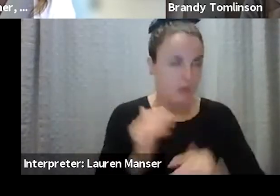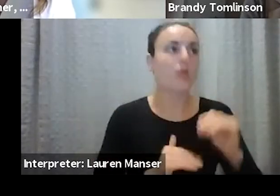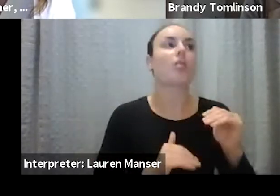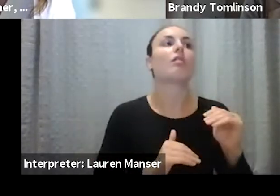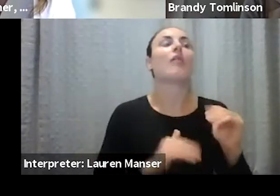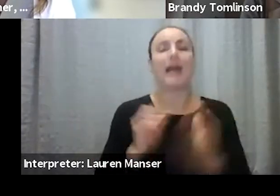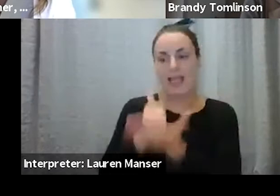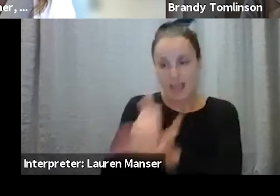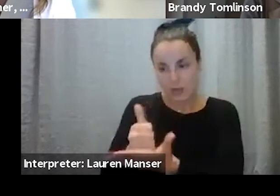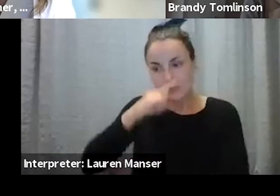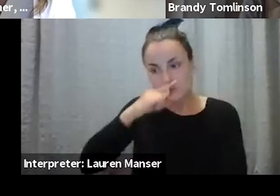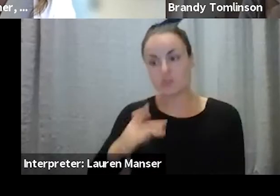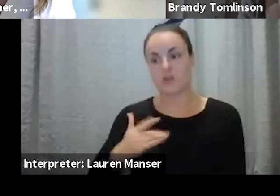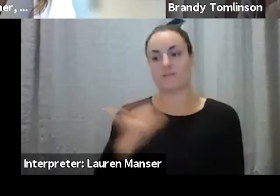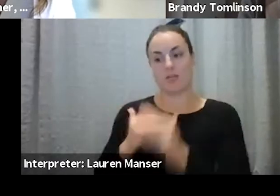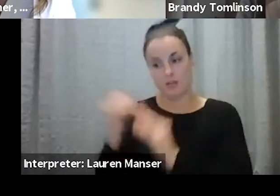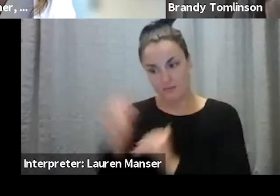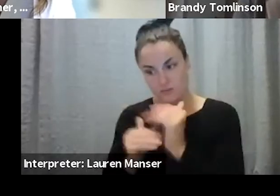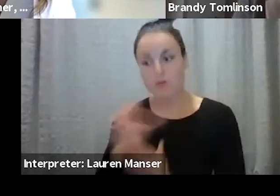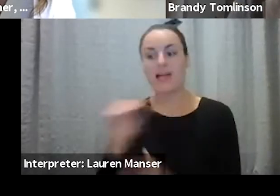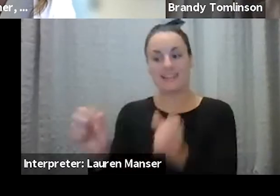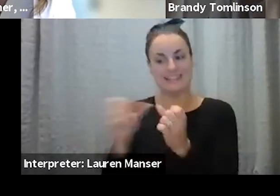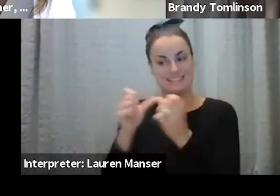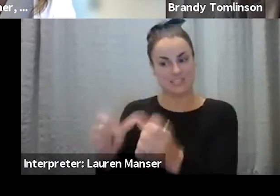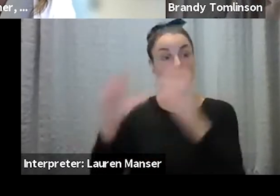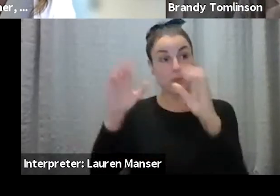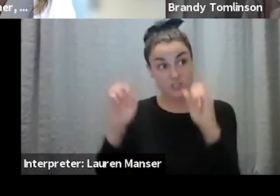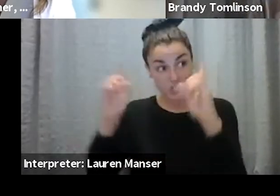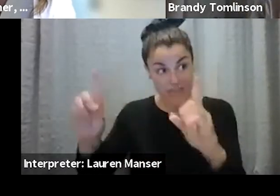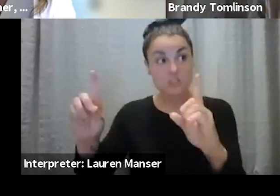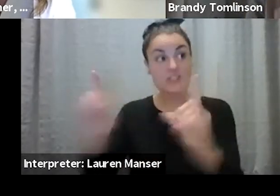to not have that struggle of feeling so isolated,